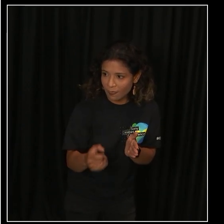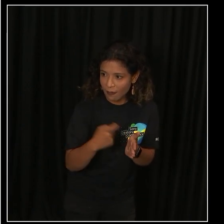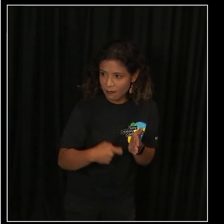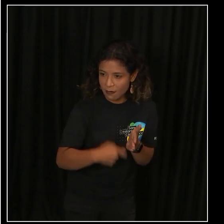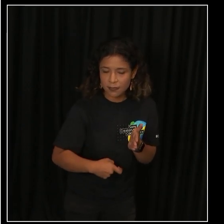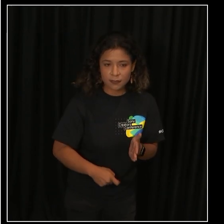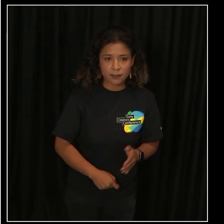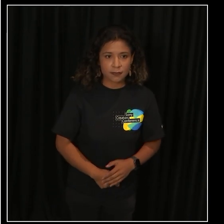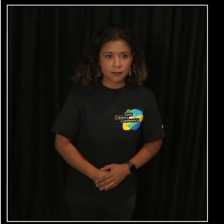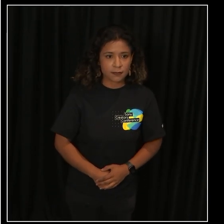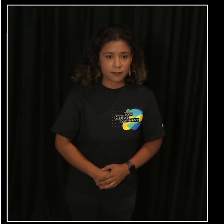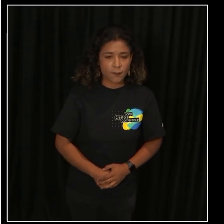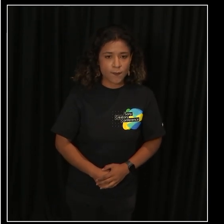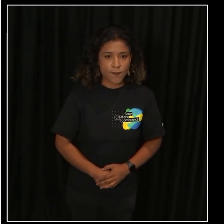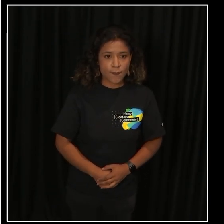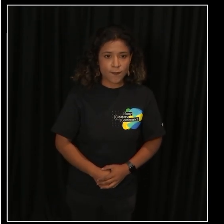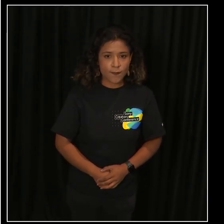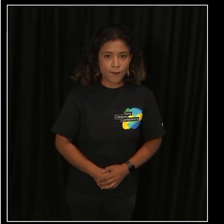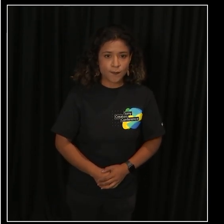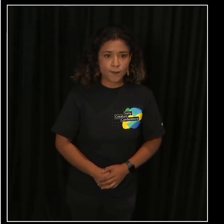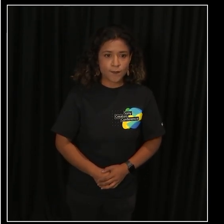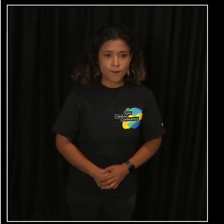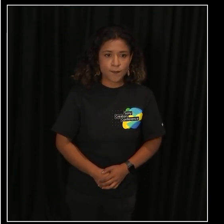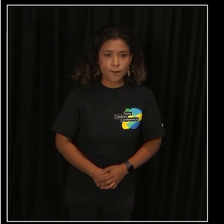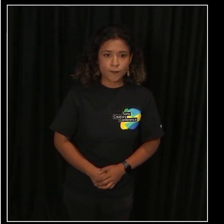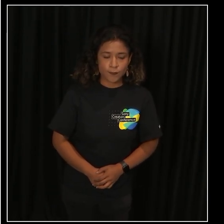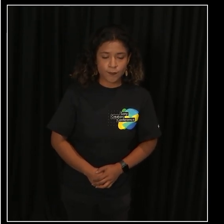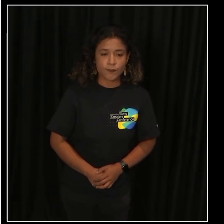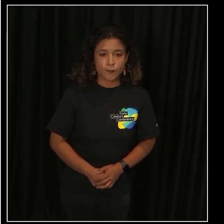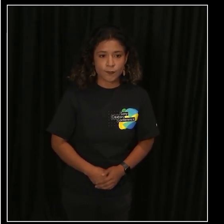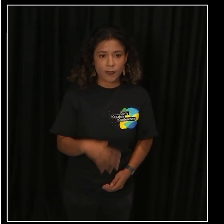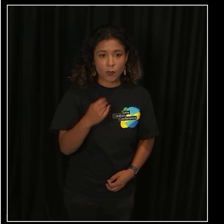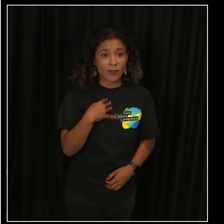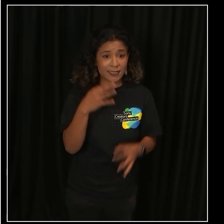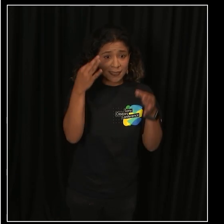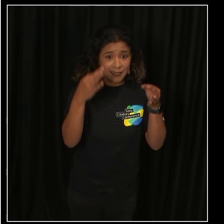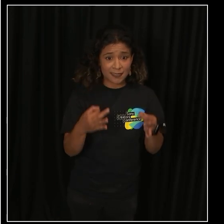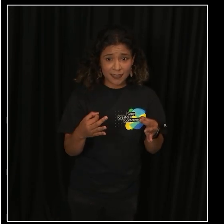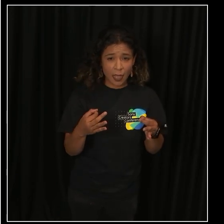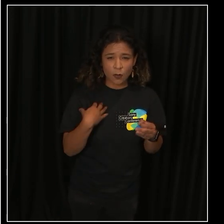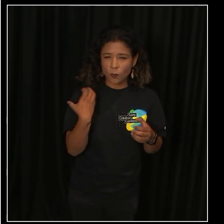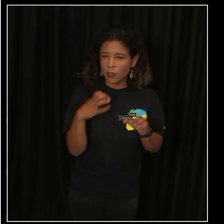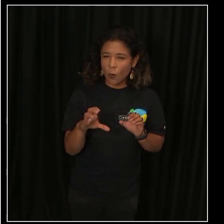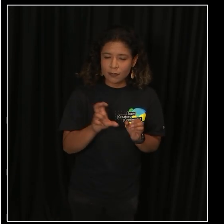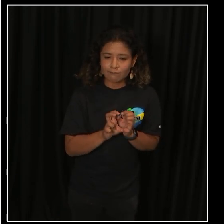And, we also decided not to allocate too many development cost.